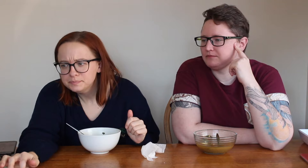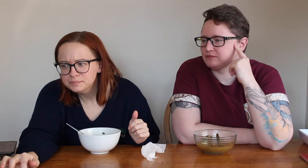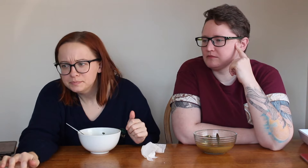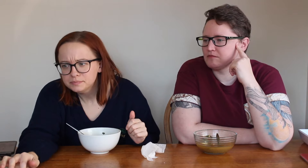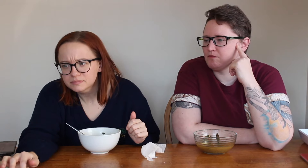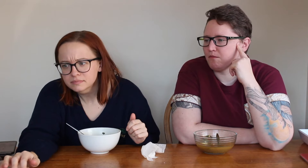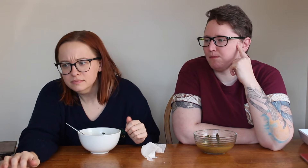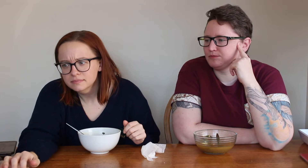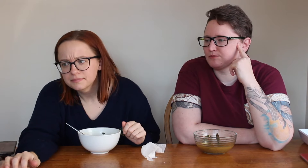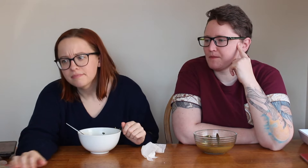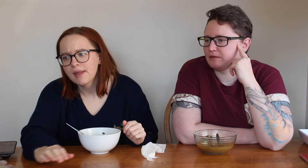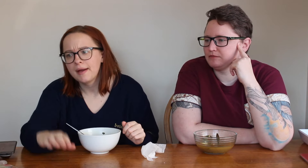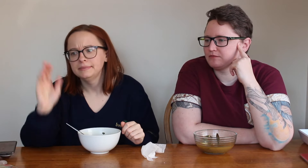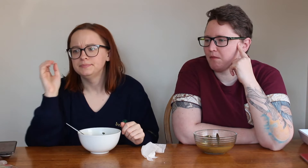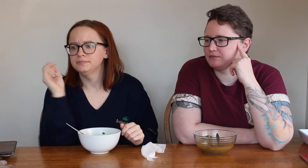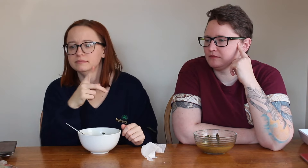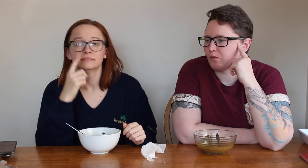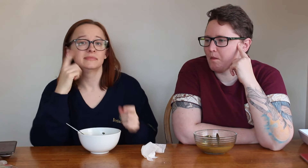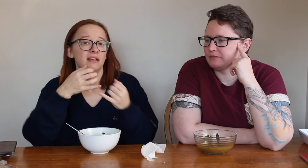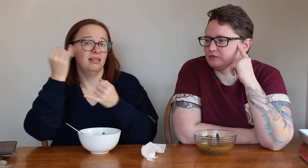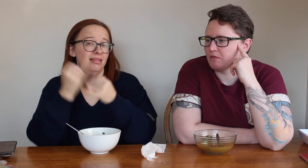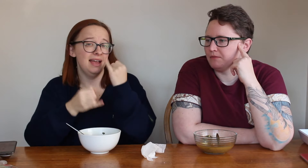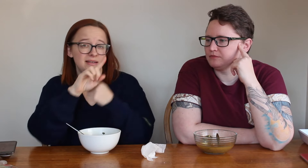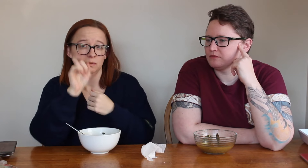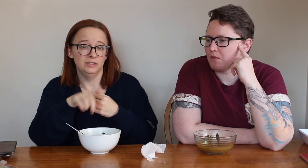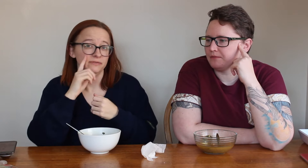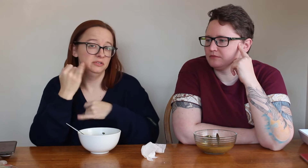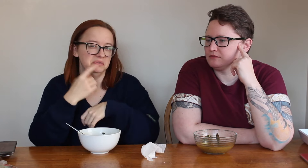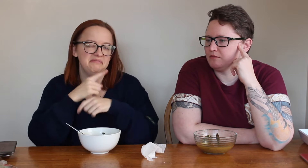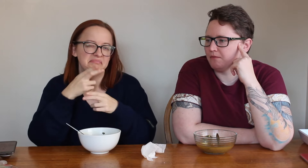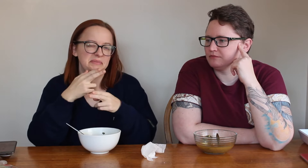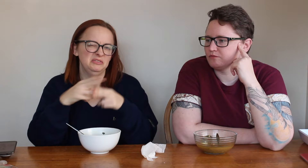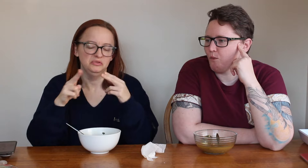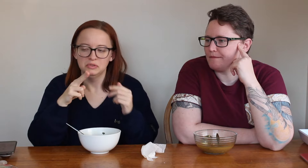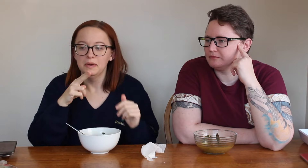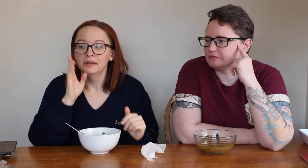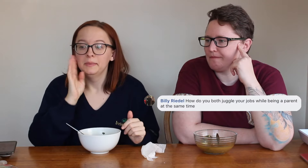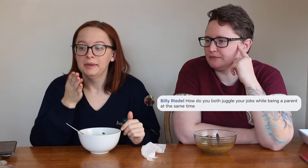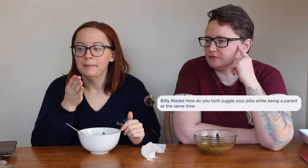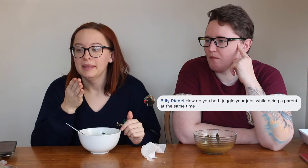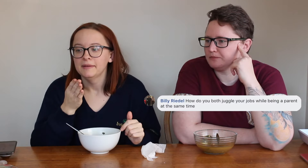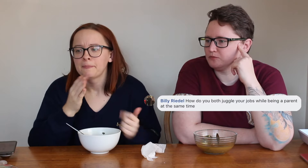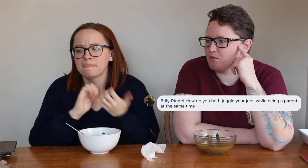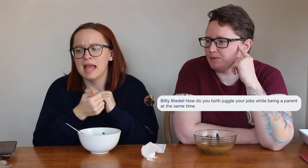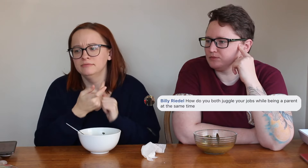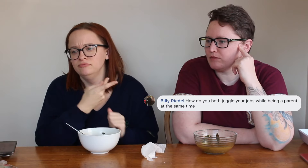Really like that. But it's still small enough you know that it's you know, not normal to be queer - yet! You just wait, we'll see about that.